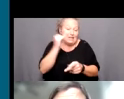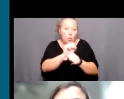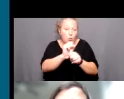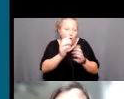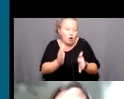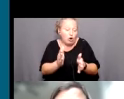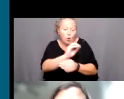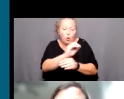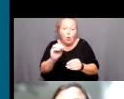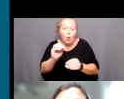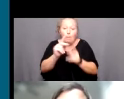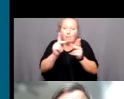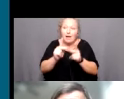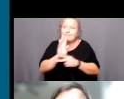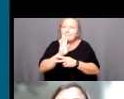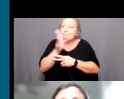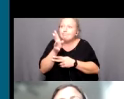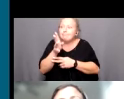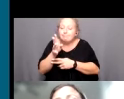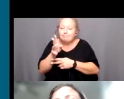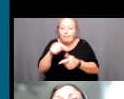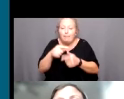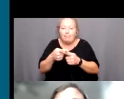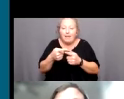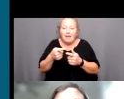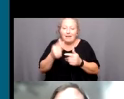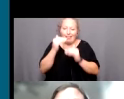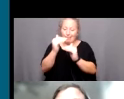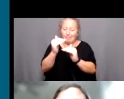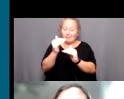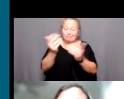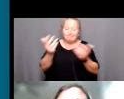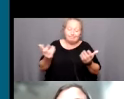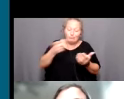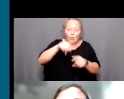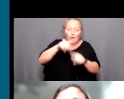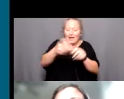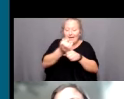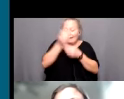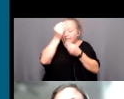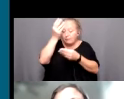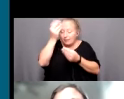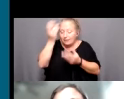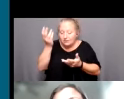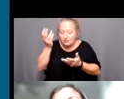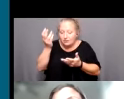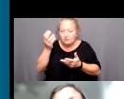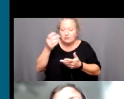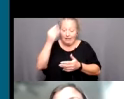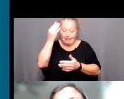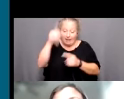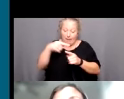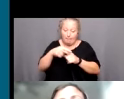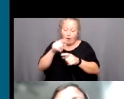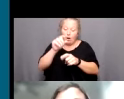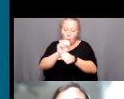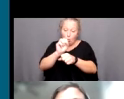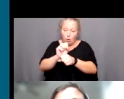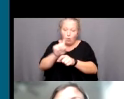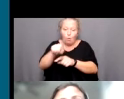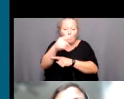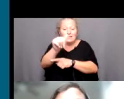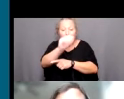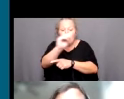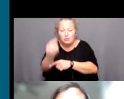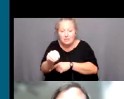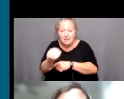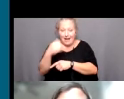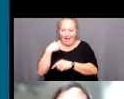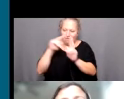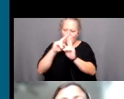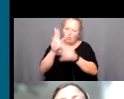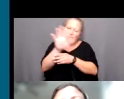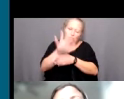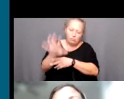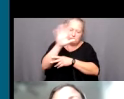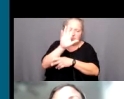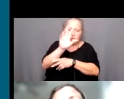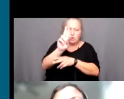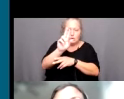in the workplace that intel is really limited and when we think about our workforce, only 10% is unionized approximately in California.